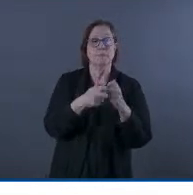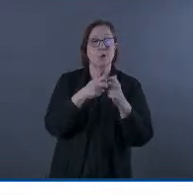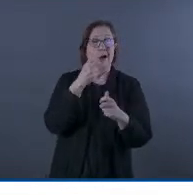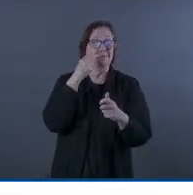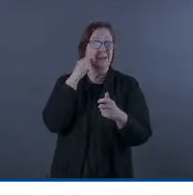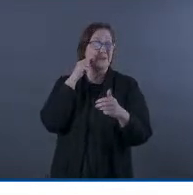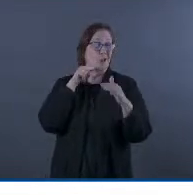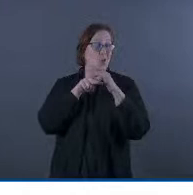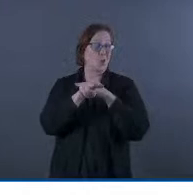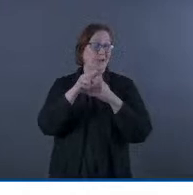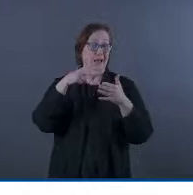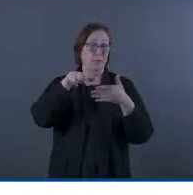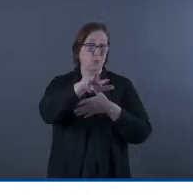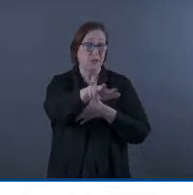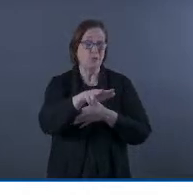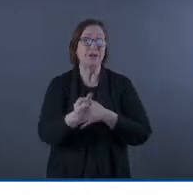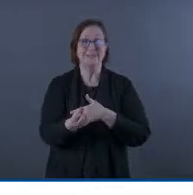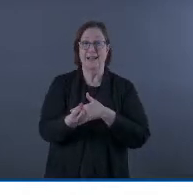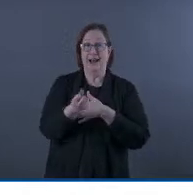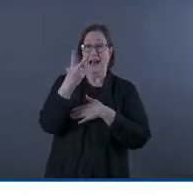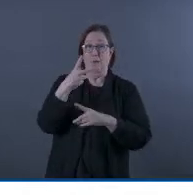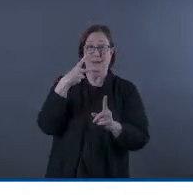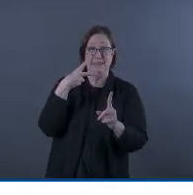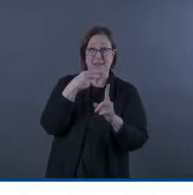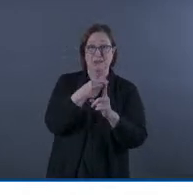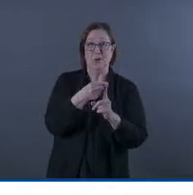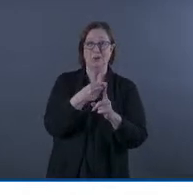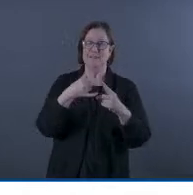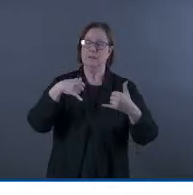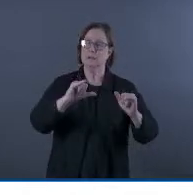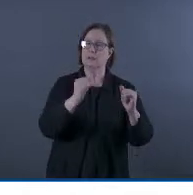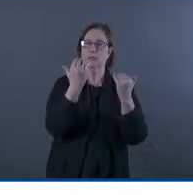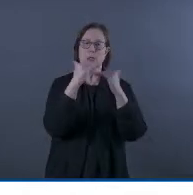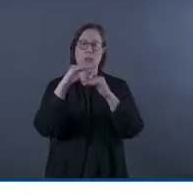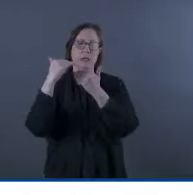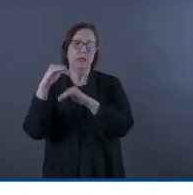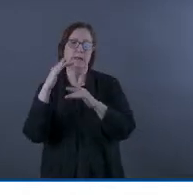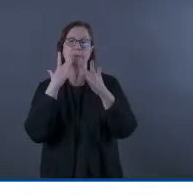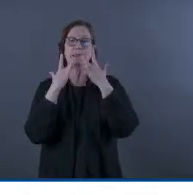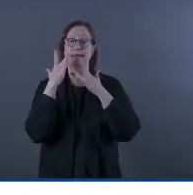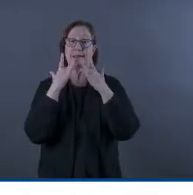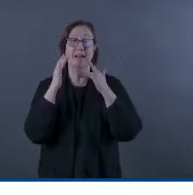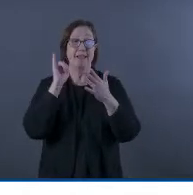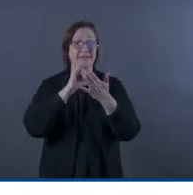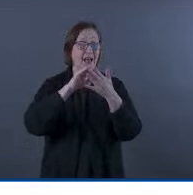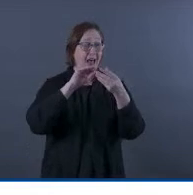Those doses that I mentioned that 3,500 to 3,600 do not include all of the various programs